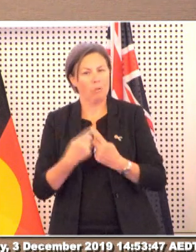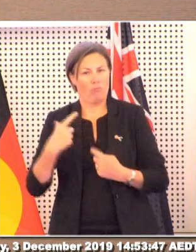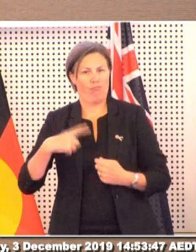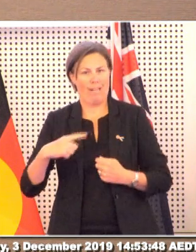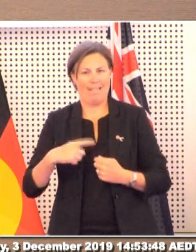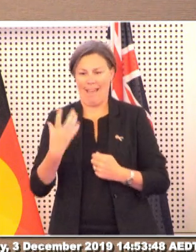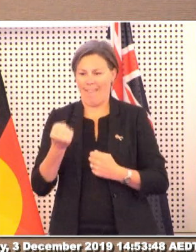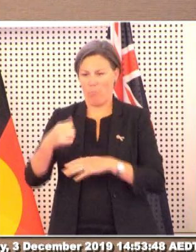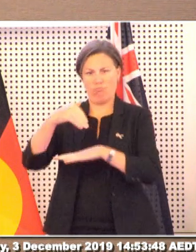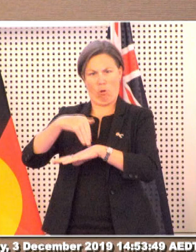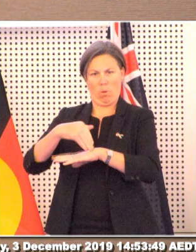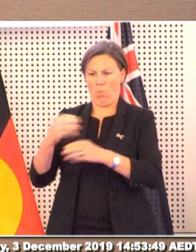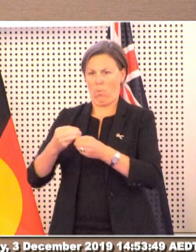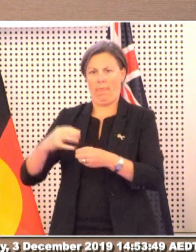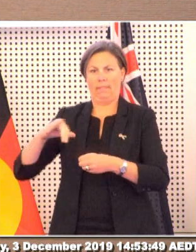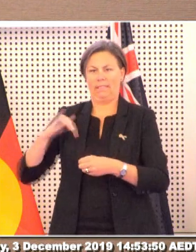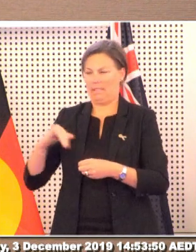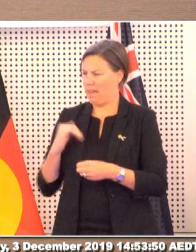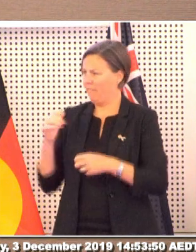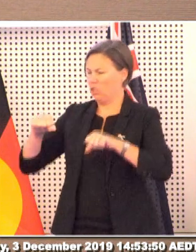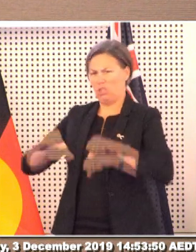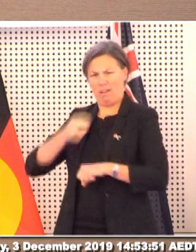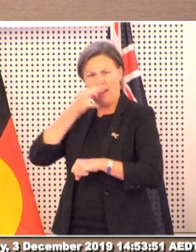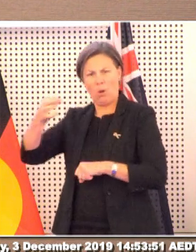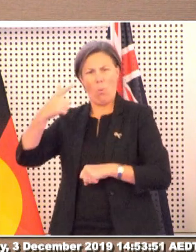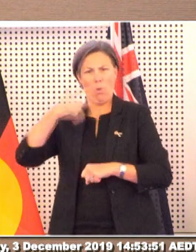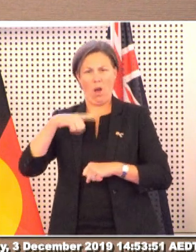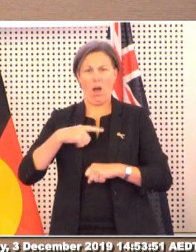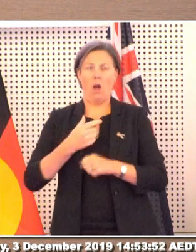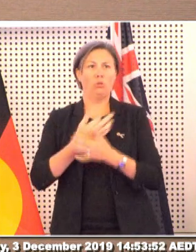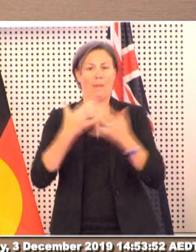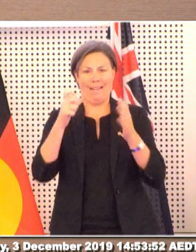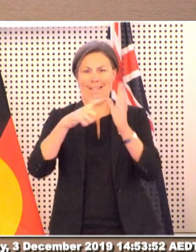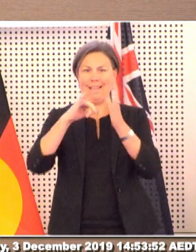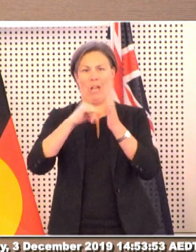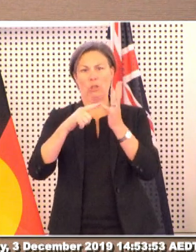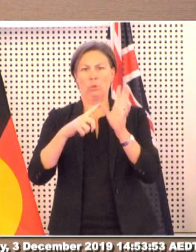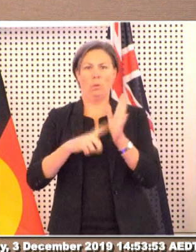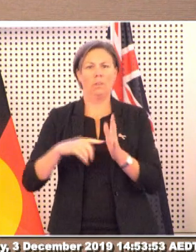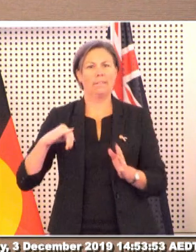Why do we have a casualised workforce? Well, I think it’s the same as in aged care.